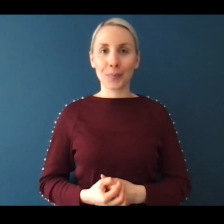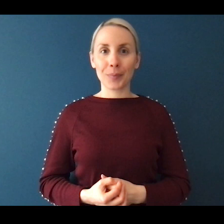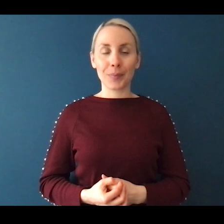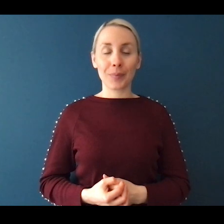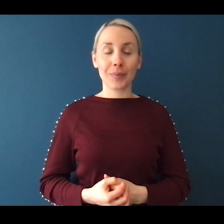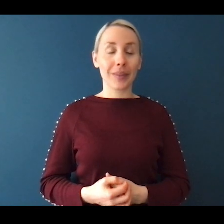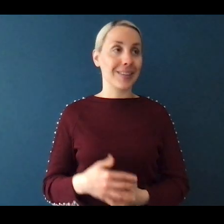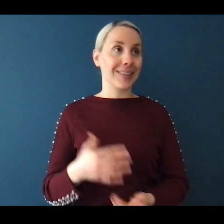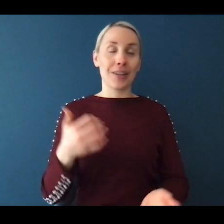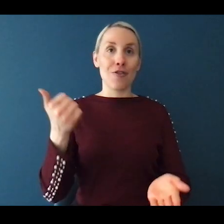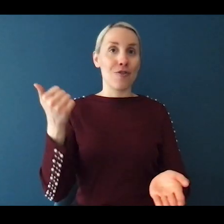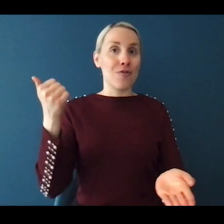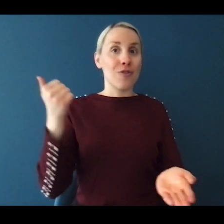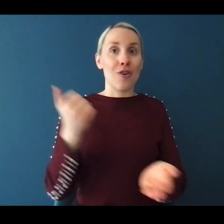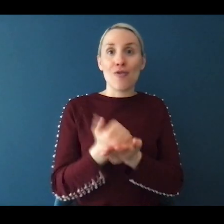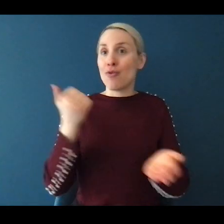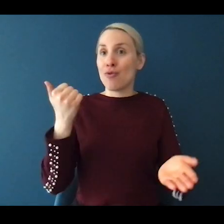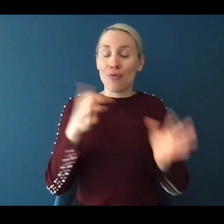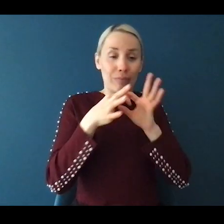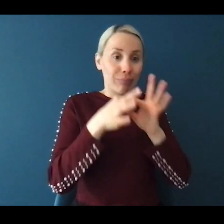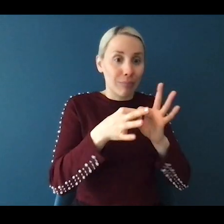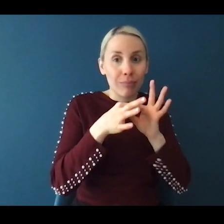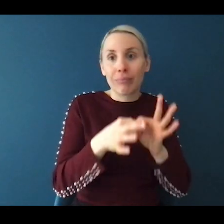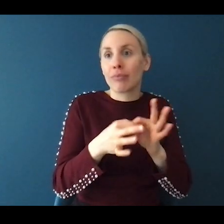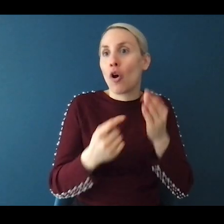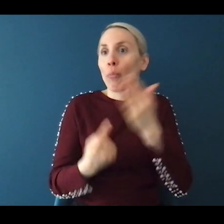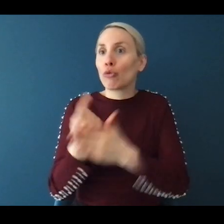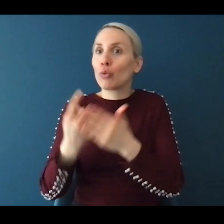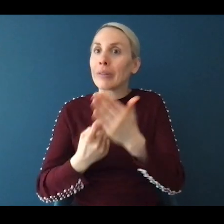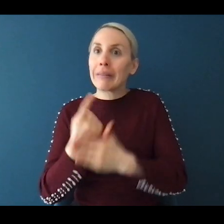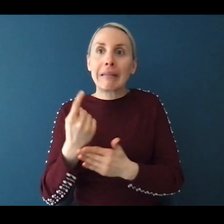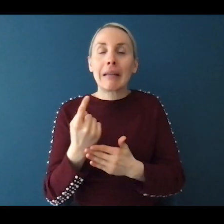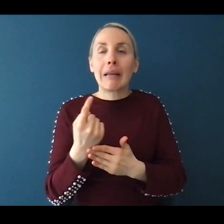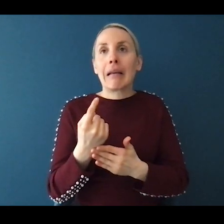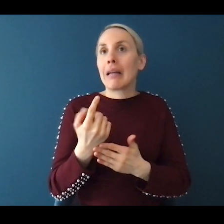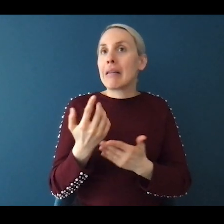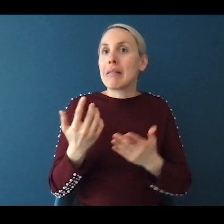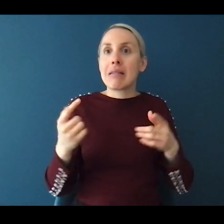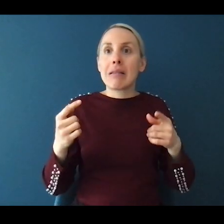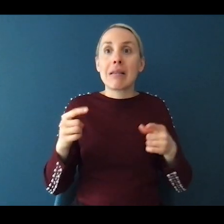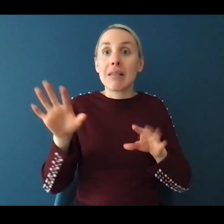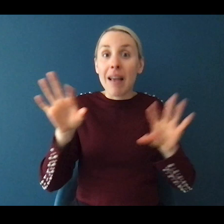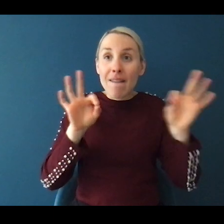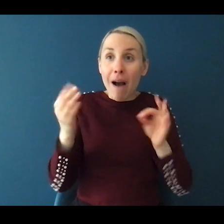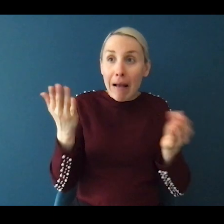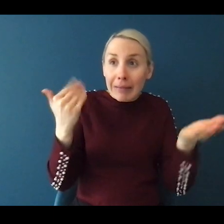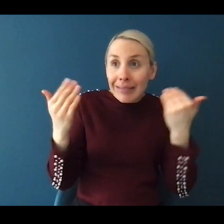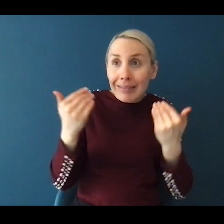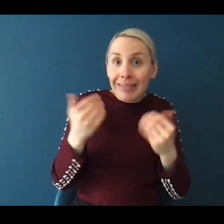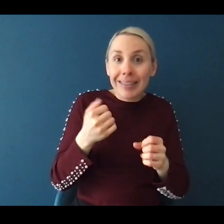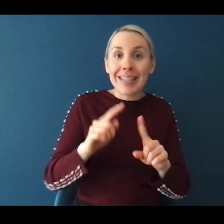really amazing also all the connections and opportunities we got towards the award to